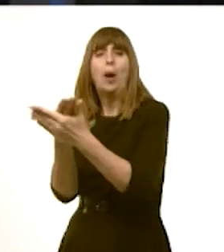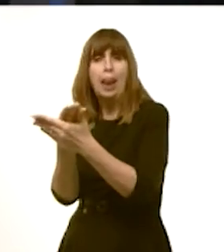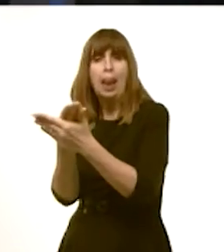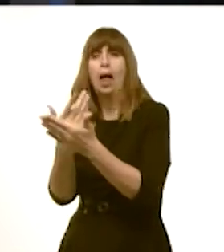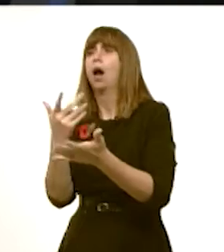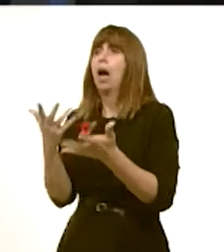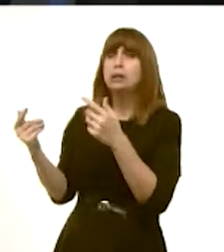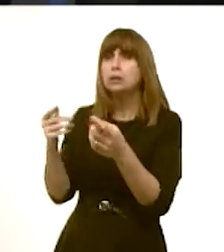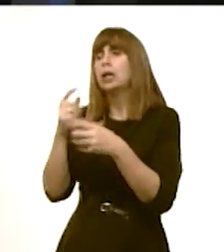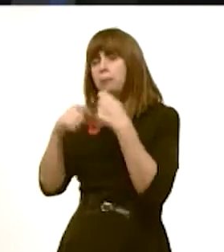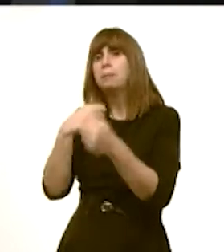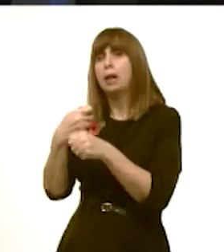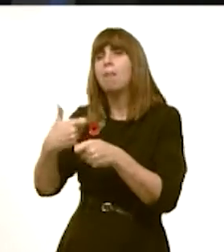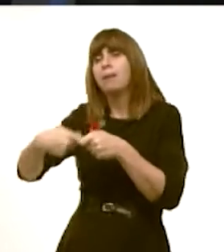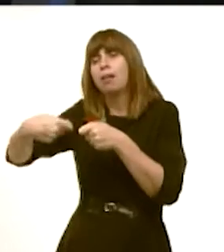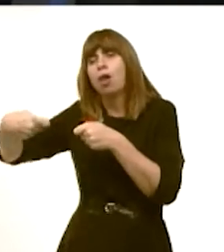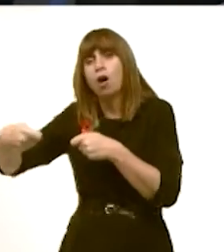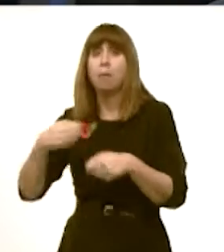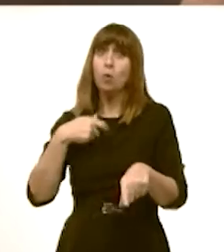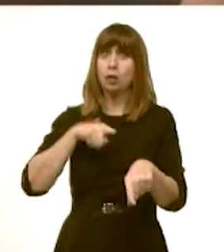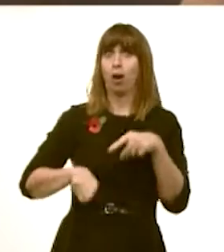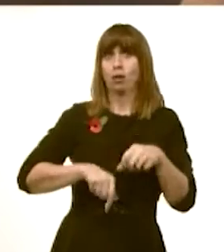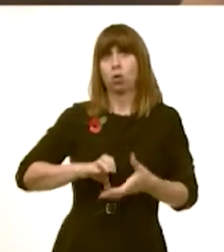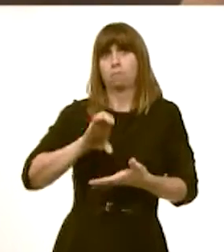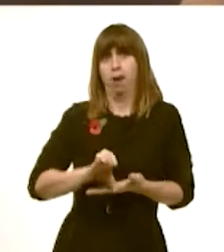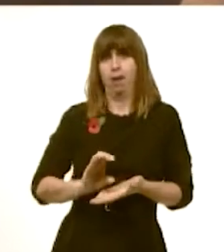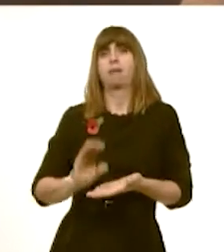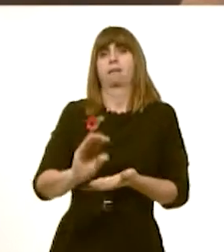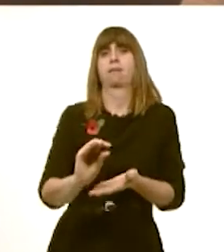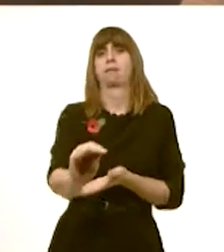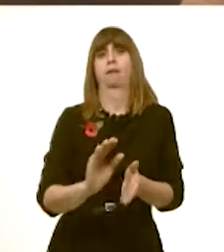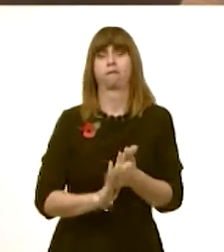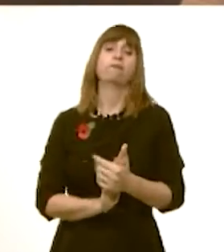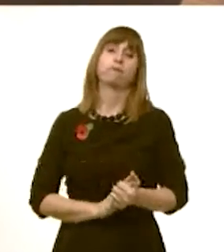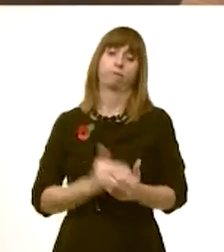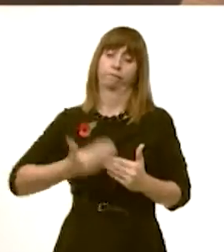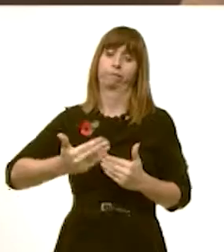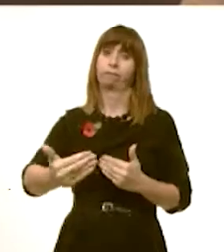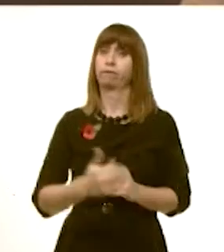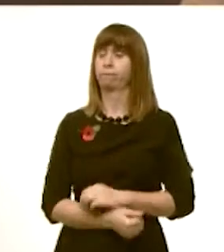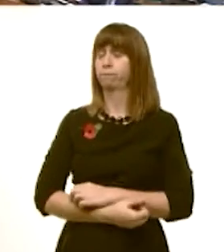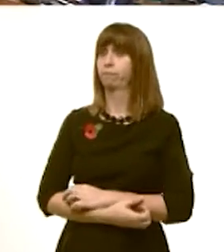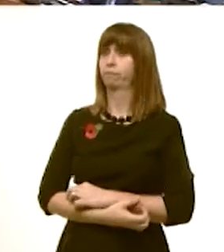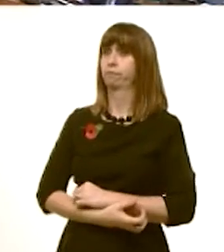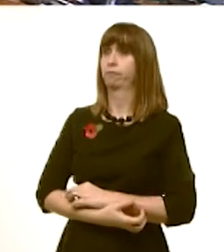take longer, but that is what weíre on track to do. Aled Roberts: 9.